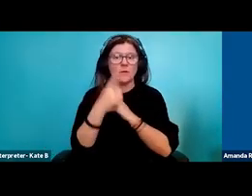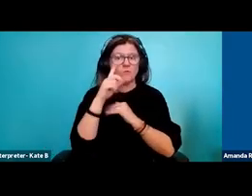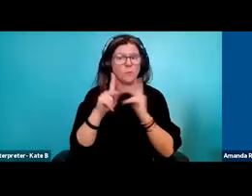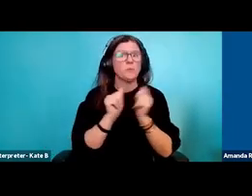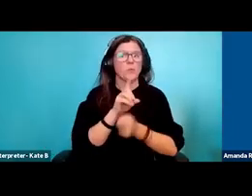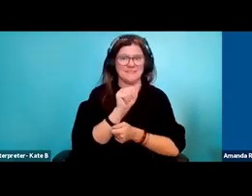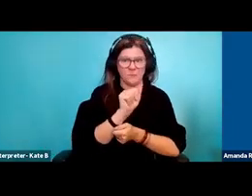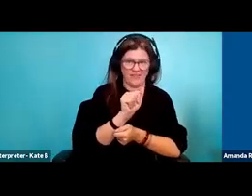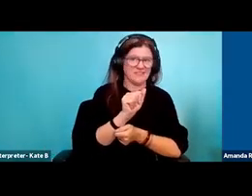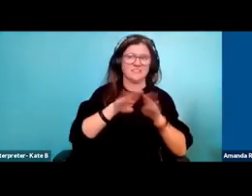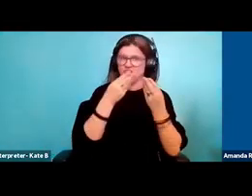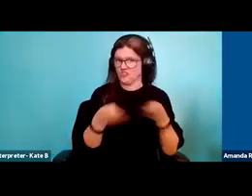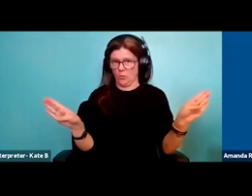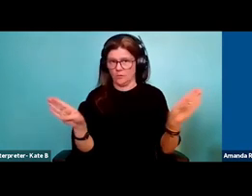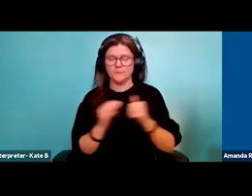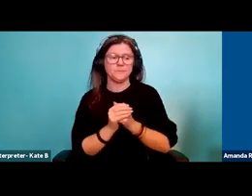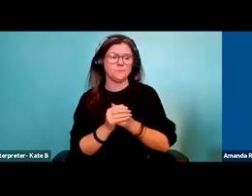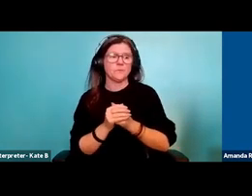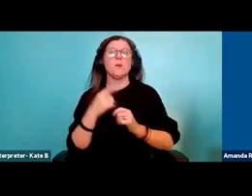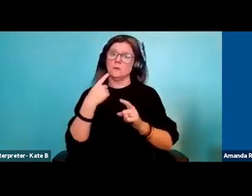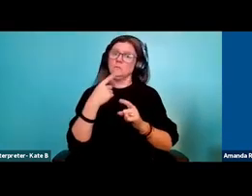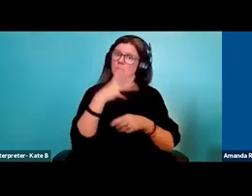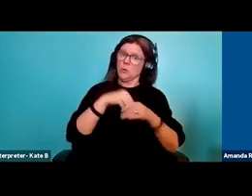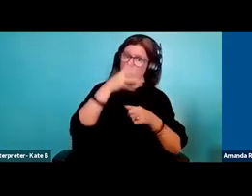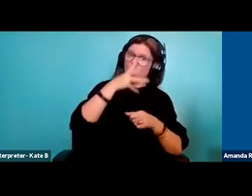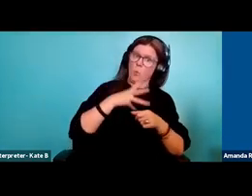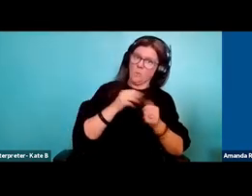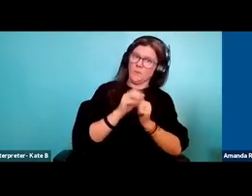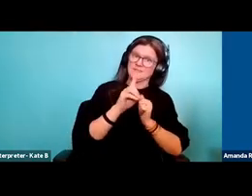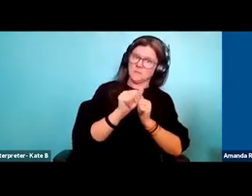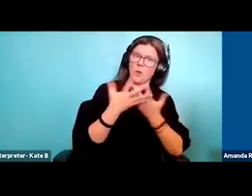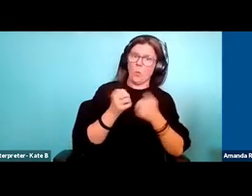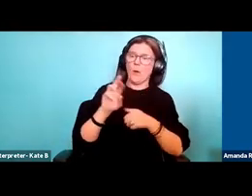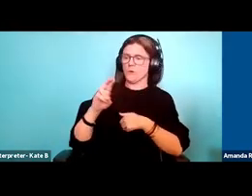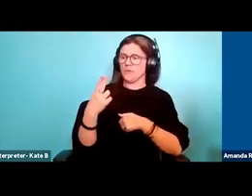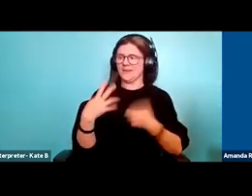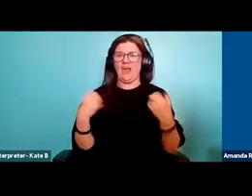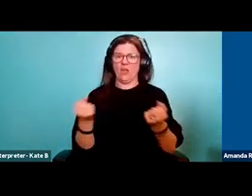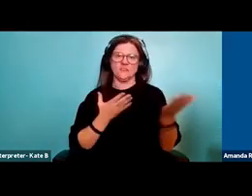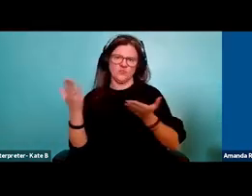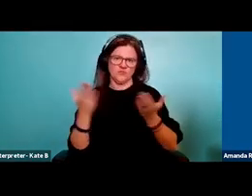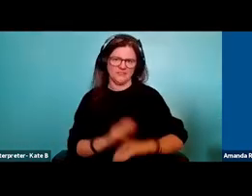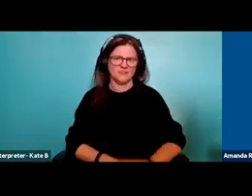with disabilities, including women with disabilities in seeking reproductive health care services.